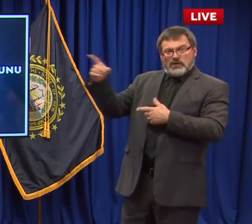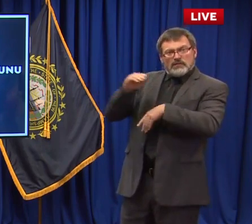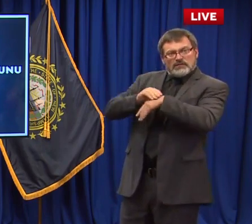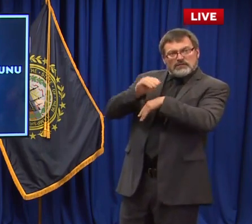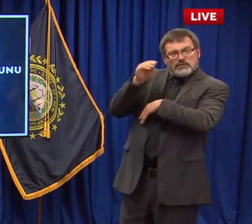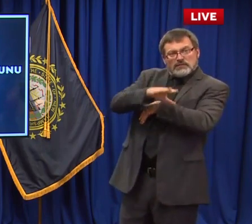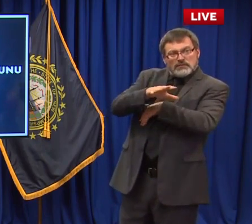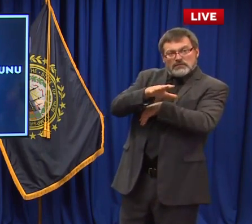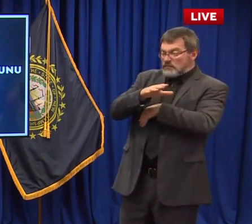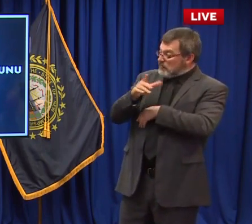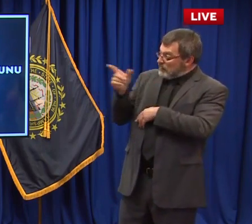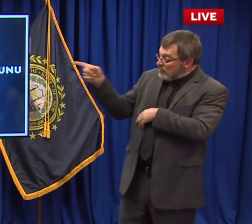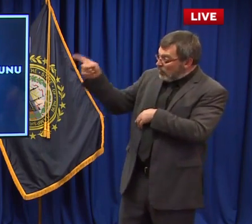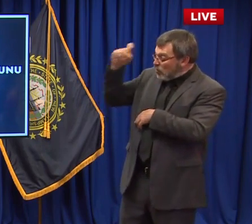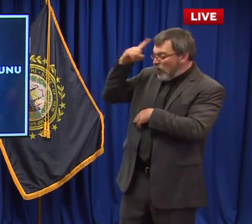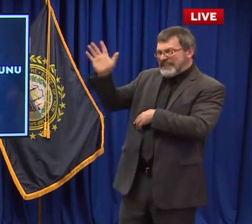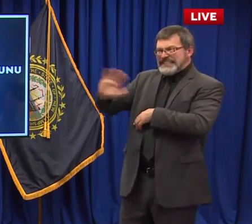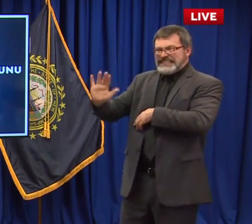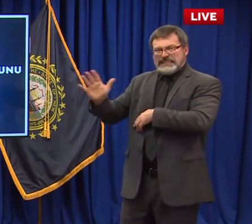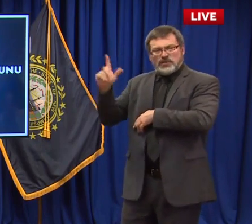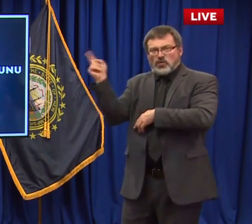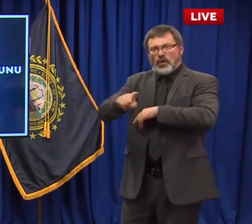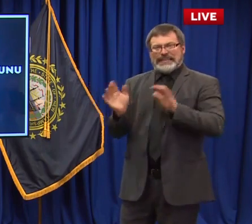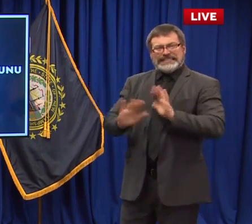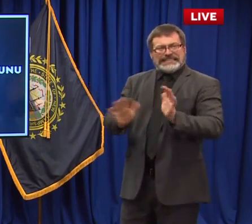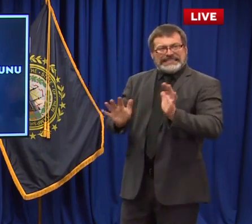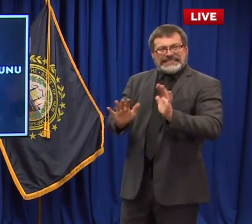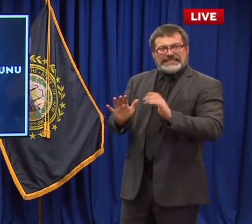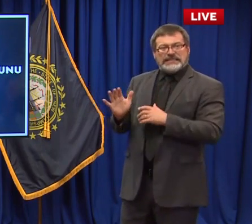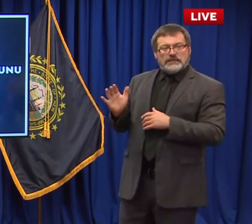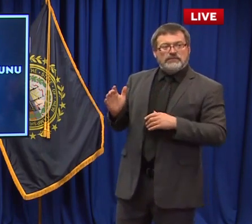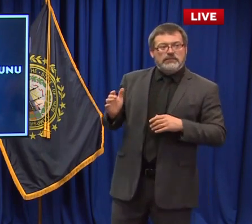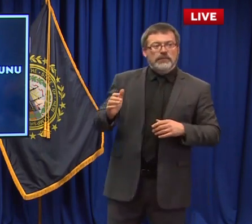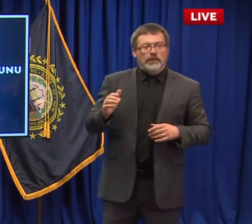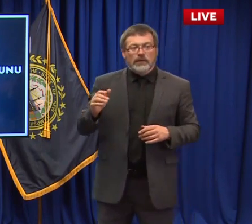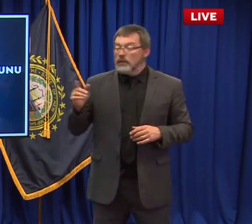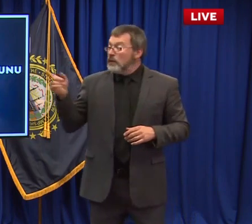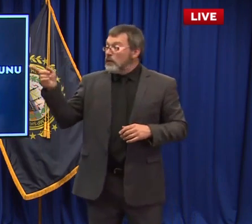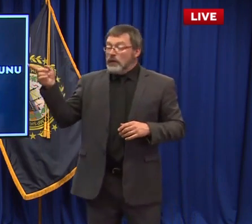WOULD YOU RECOMMEND THE GOVERNOR CANNOT ATTEND A RALLY?